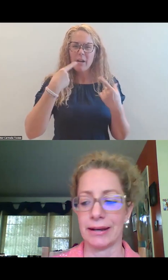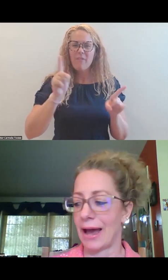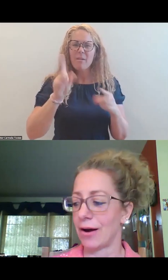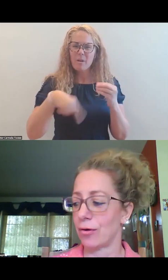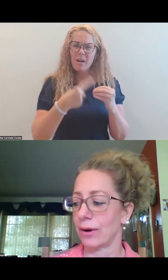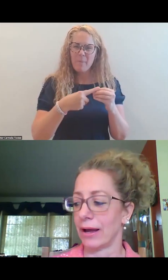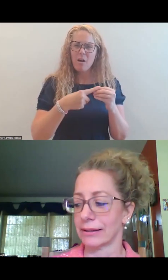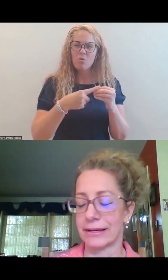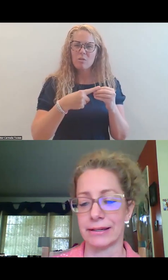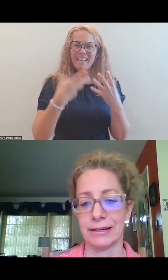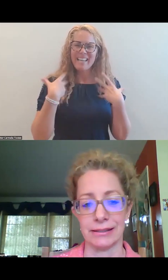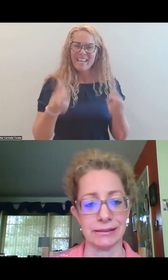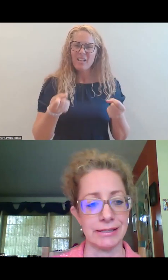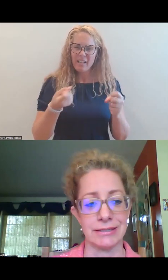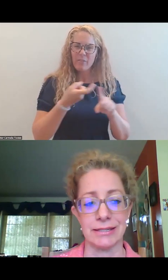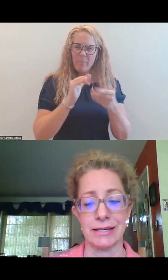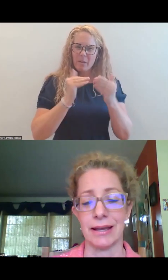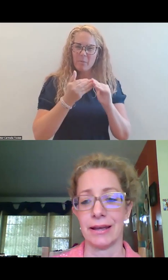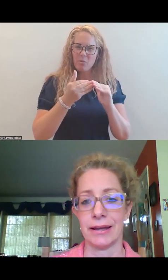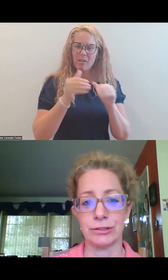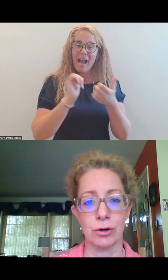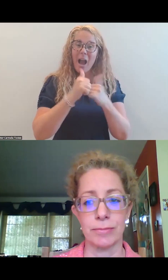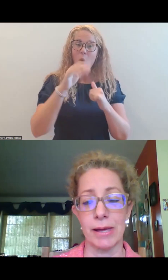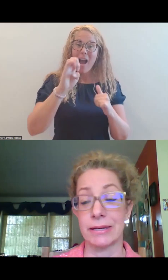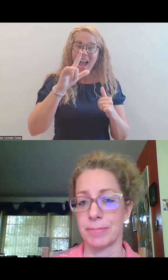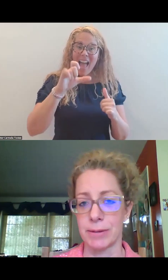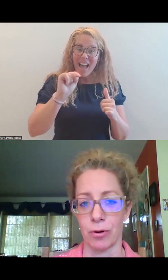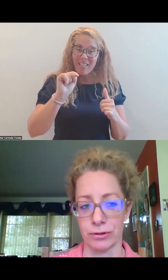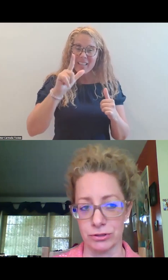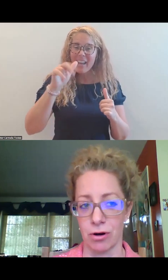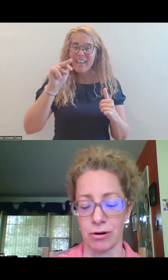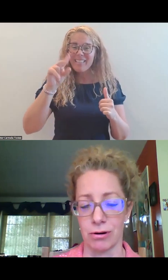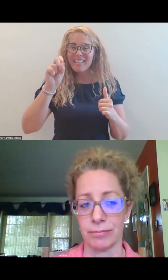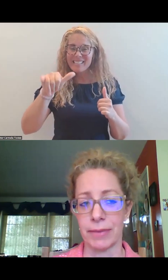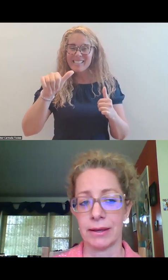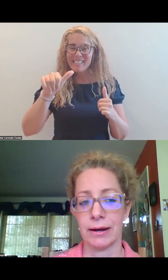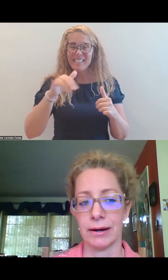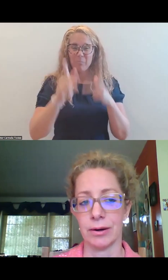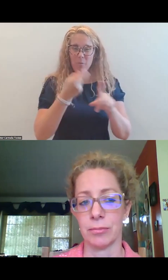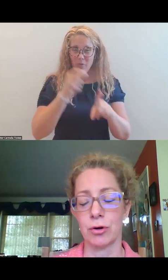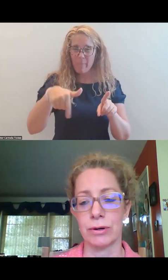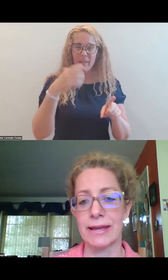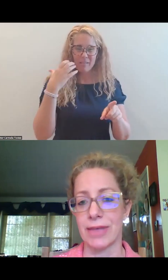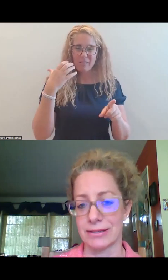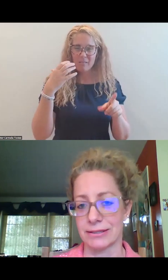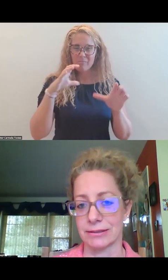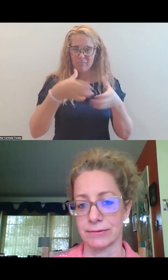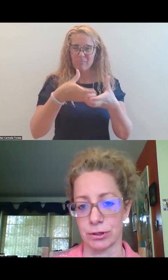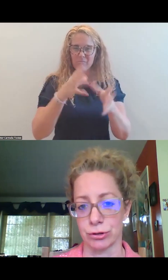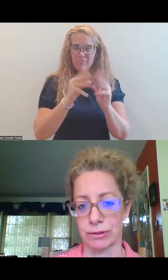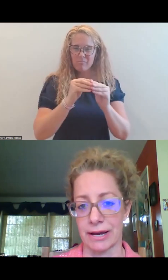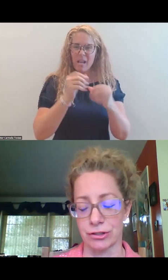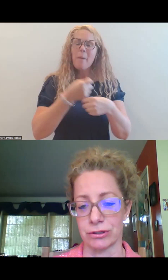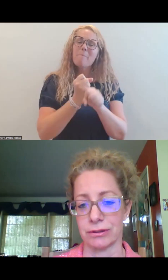AND HOW SO MANY PEOPLE ON THIS CALL CREATE THAT SOCIAL CONNECTION